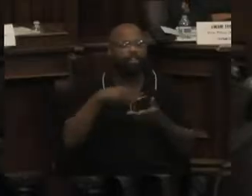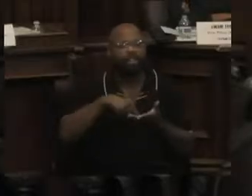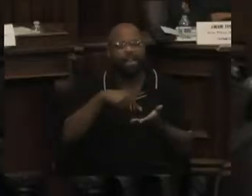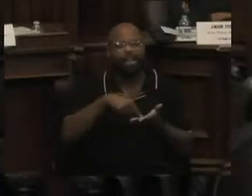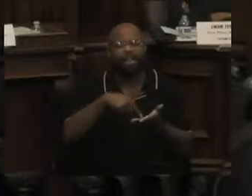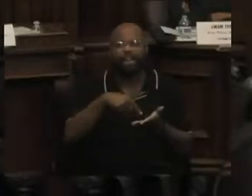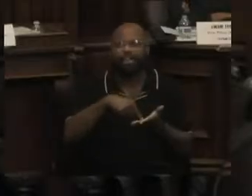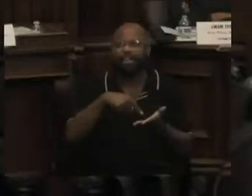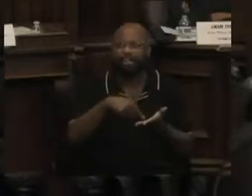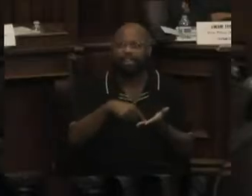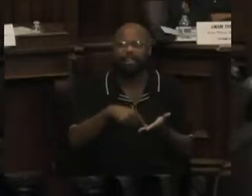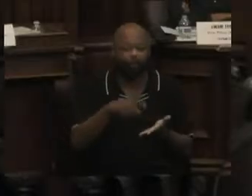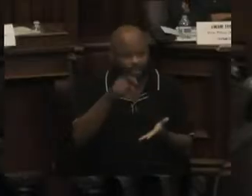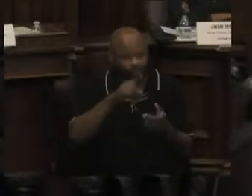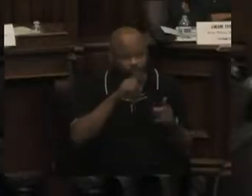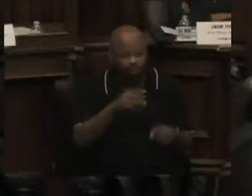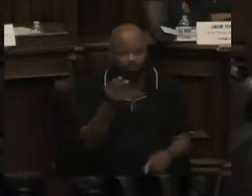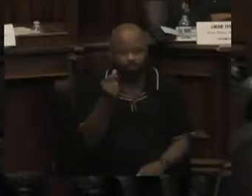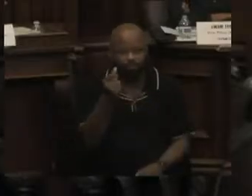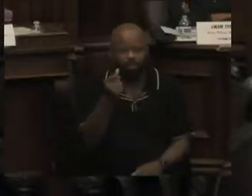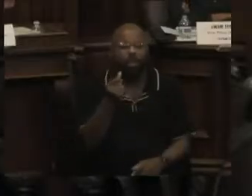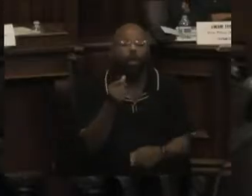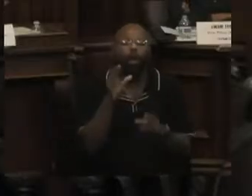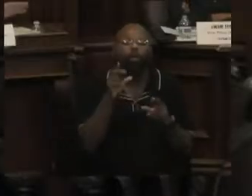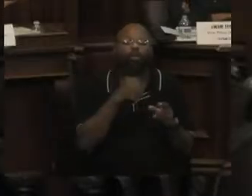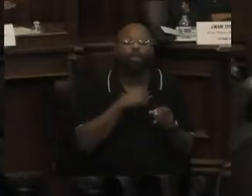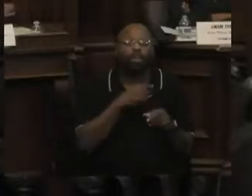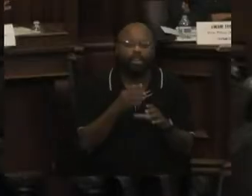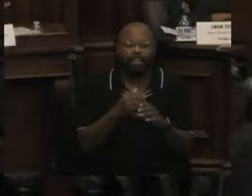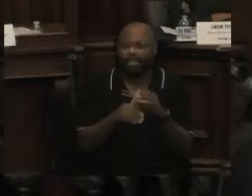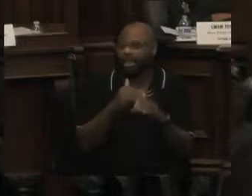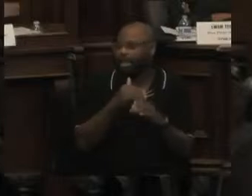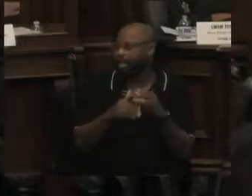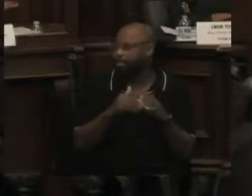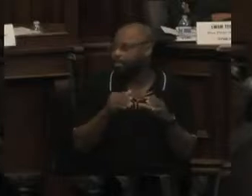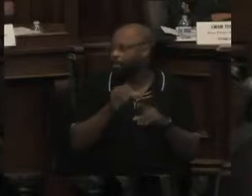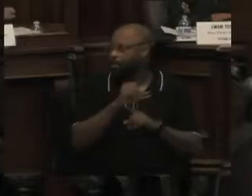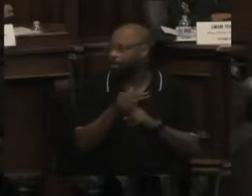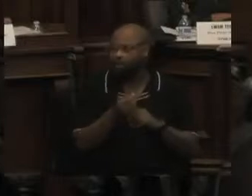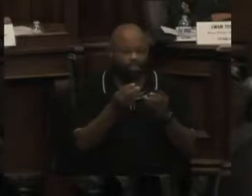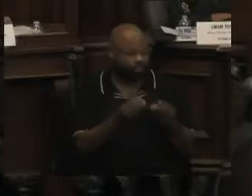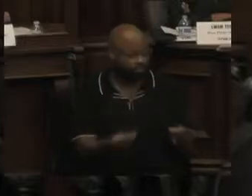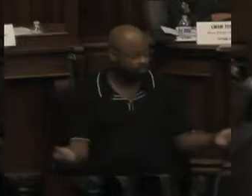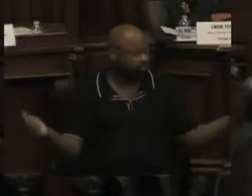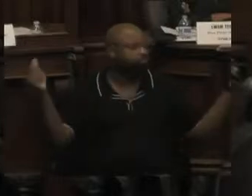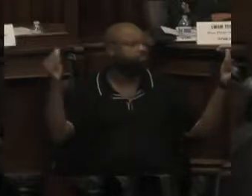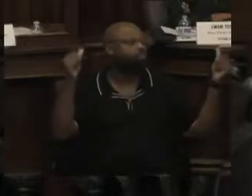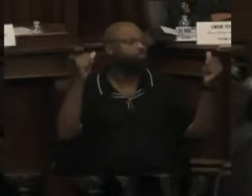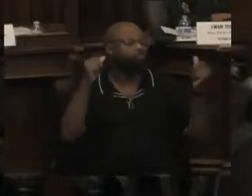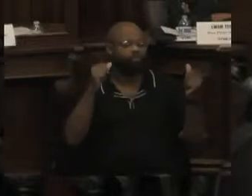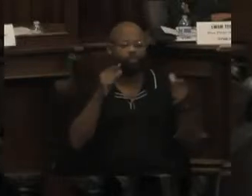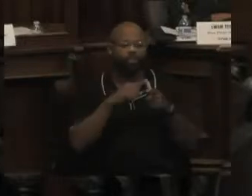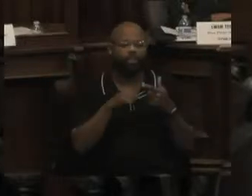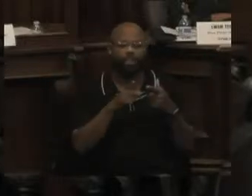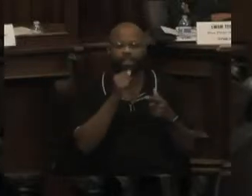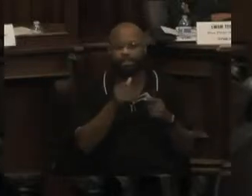to be addressed quickly. So just for the record, I want to say that might be the fastest way to, to get Ahold of any of